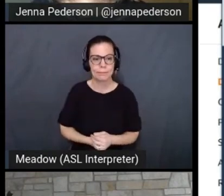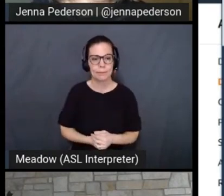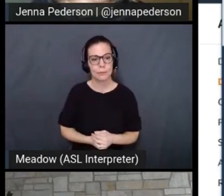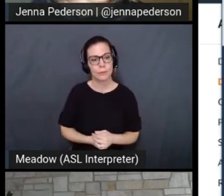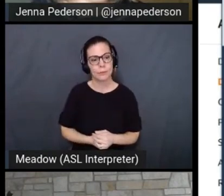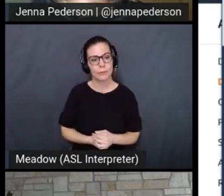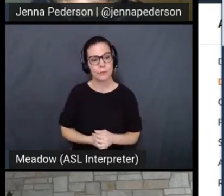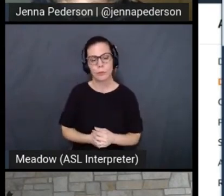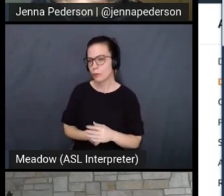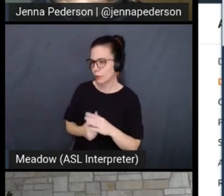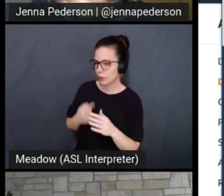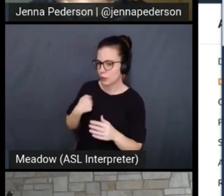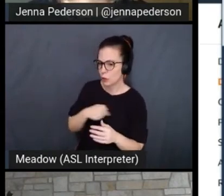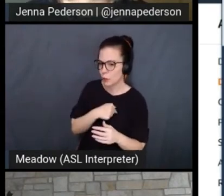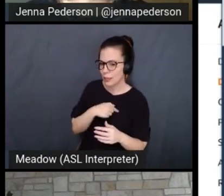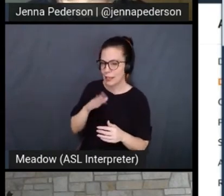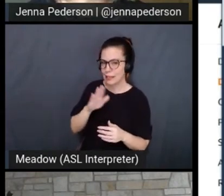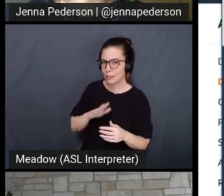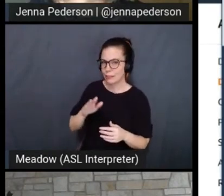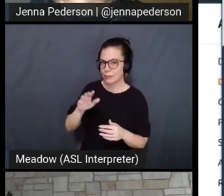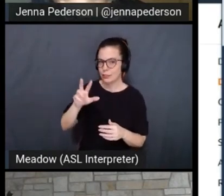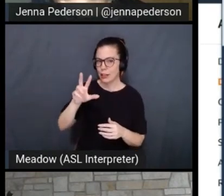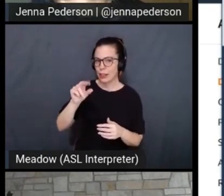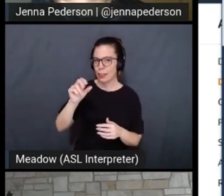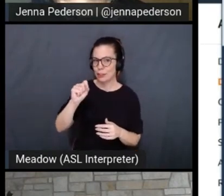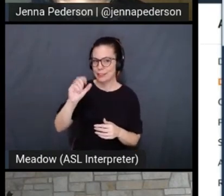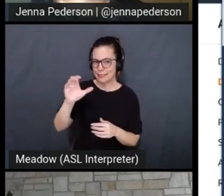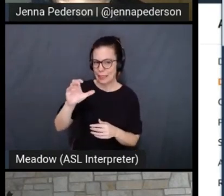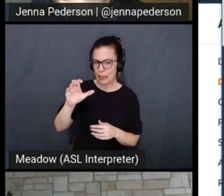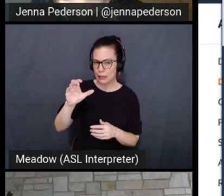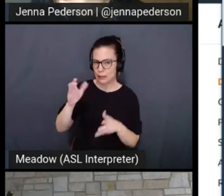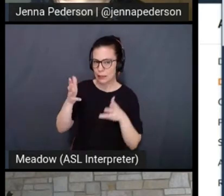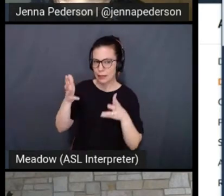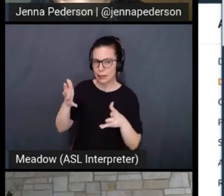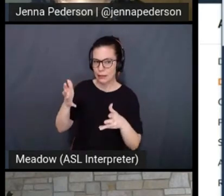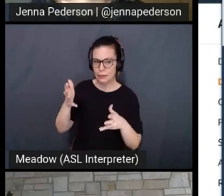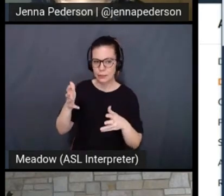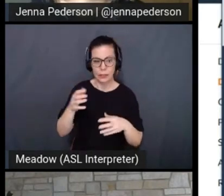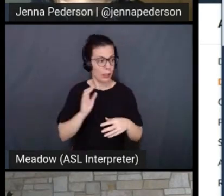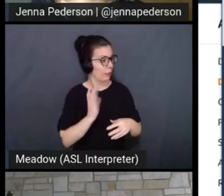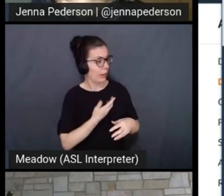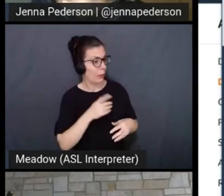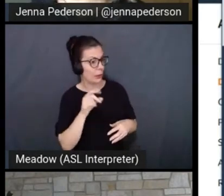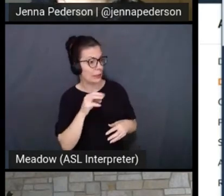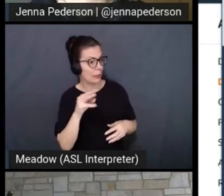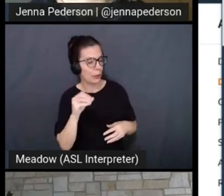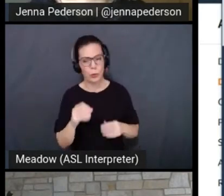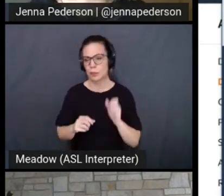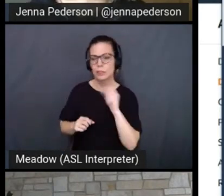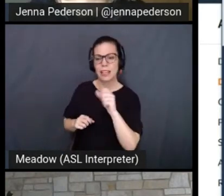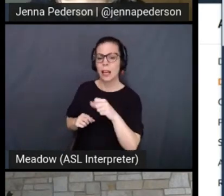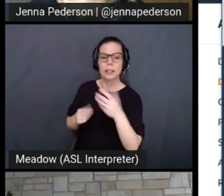So we've got about 30 seconds left. Yep, so yeah so just keep talking through it.